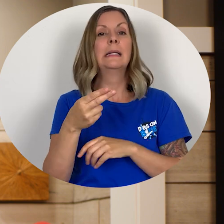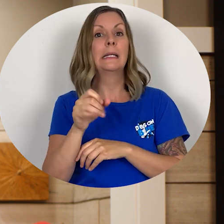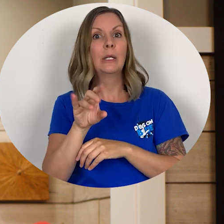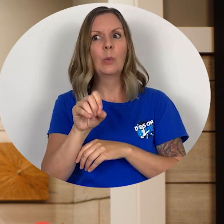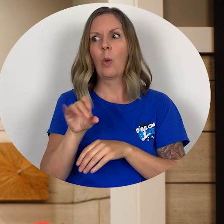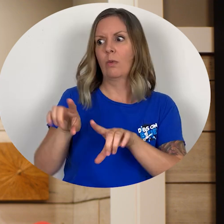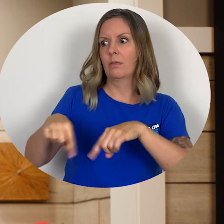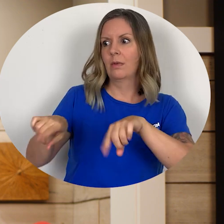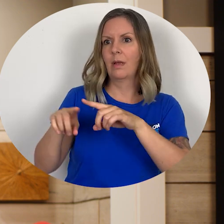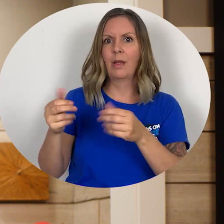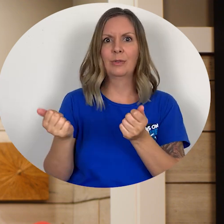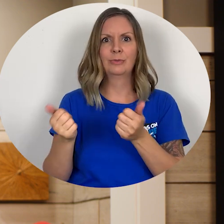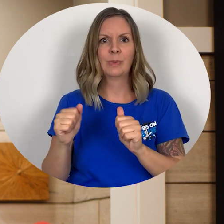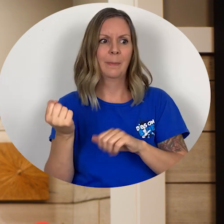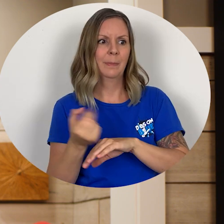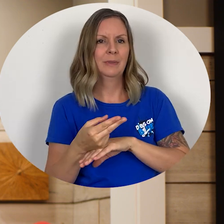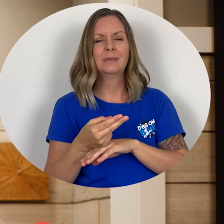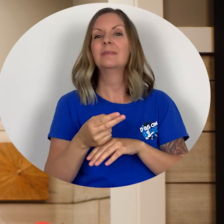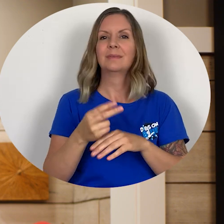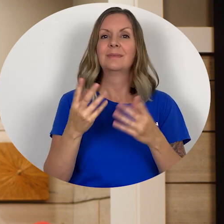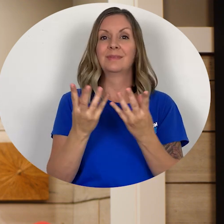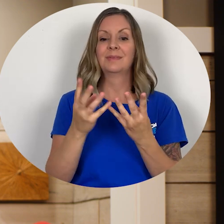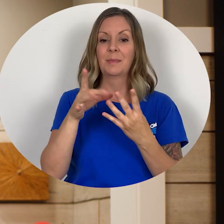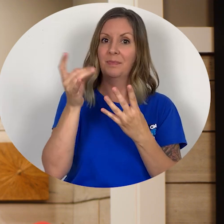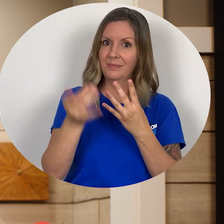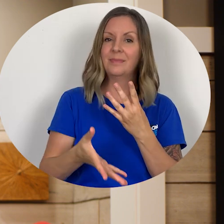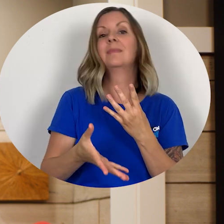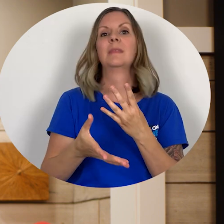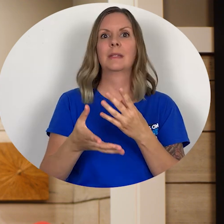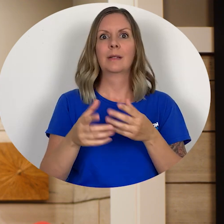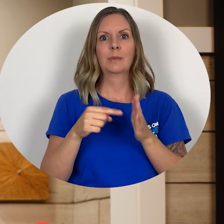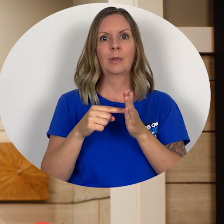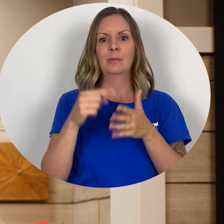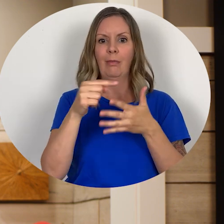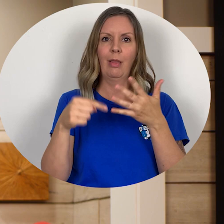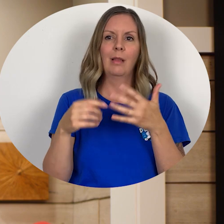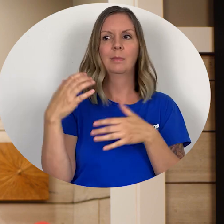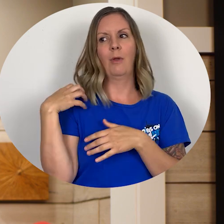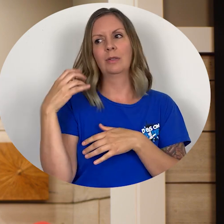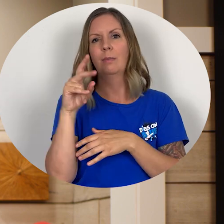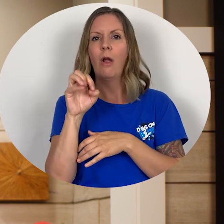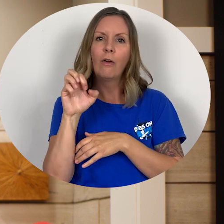representing characters like Captain Marvel, Spider-Man, and the Guardians of the Galaxy.